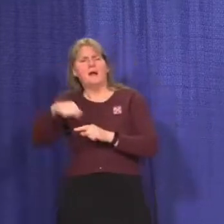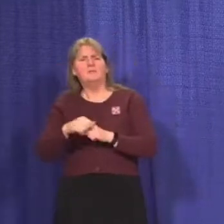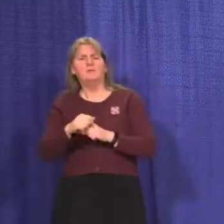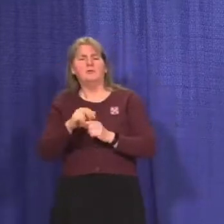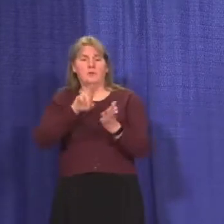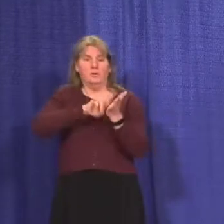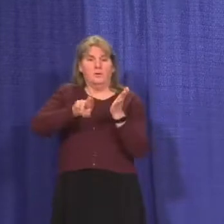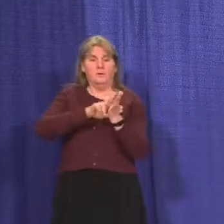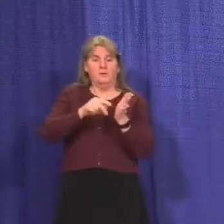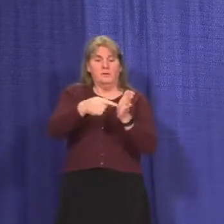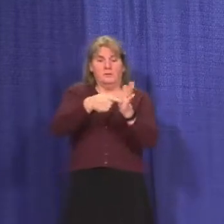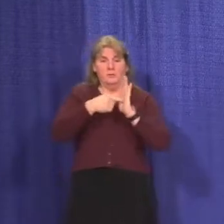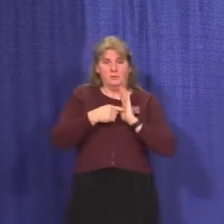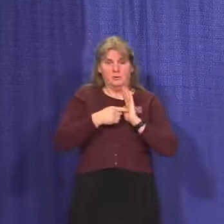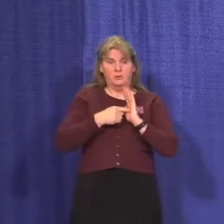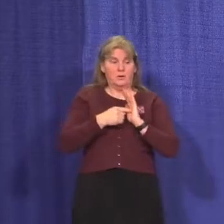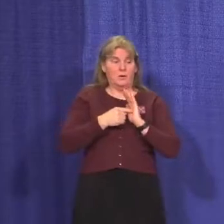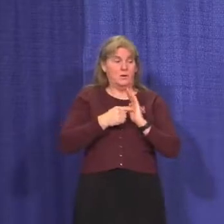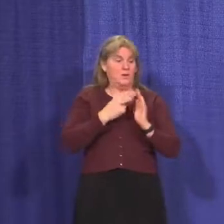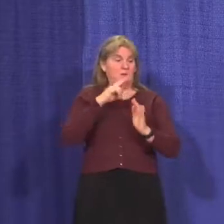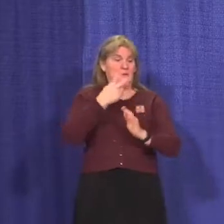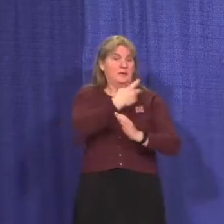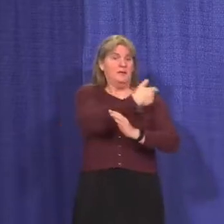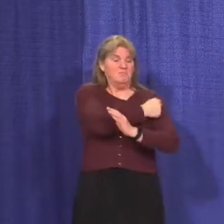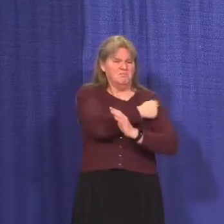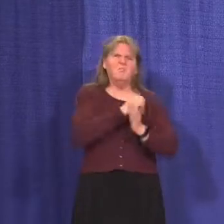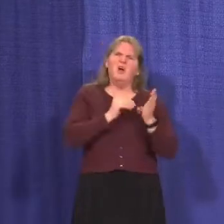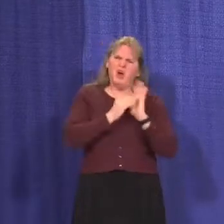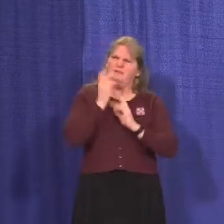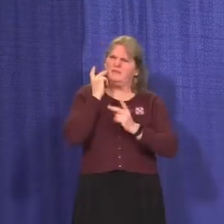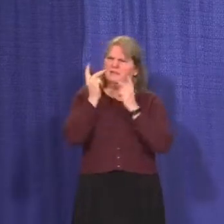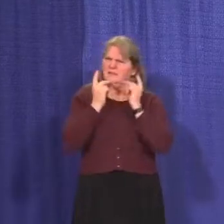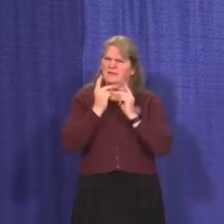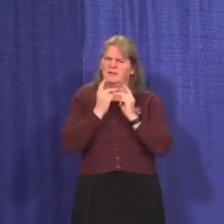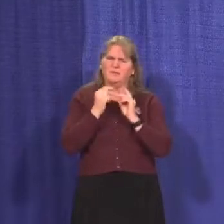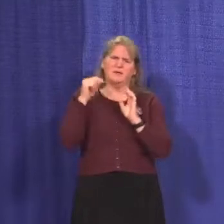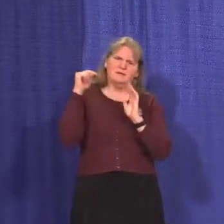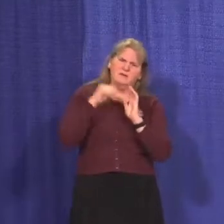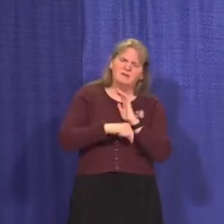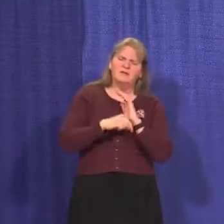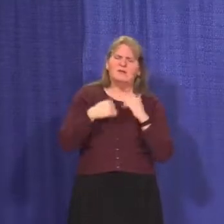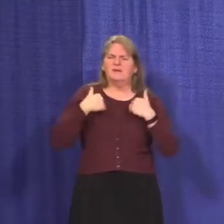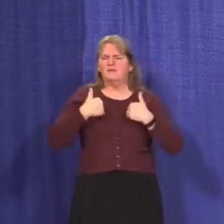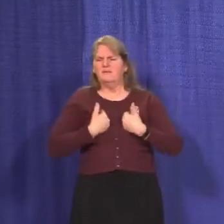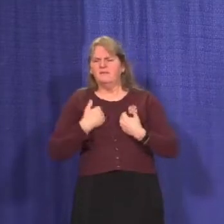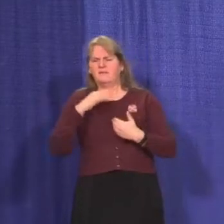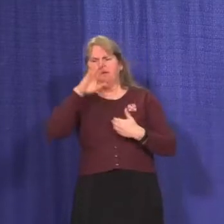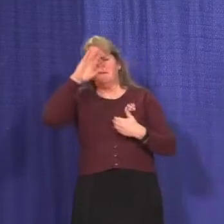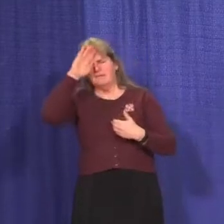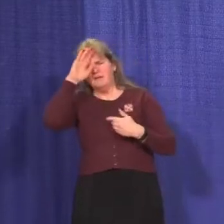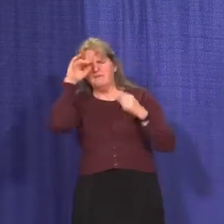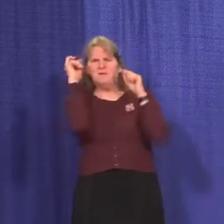were common but effects such as fatigue fever or headache that were enough to keep someone at